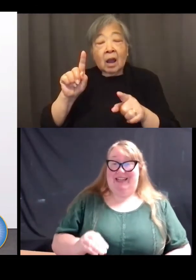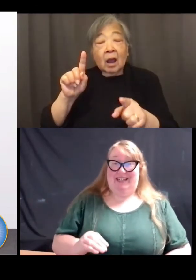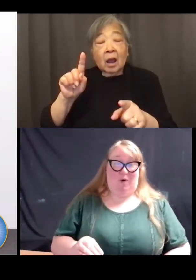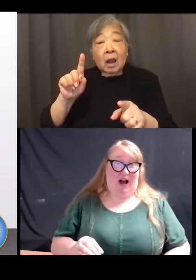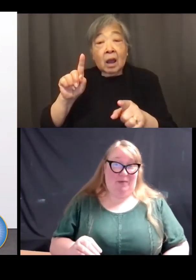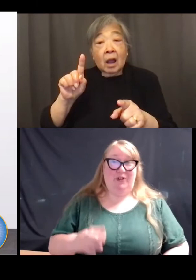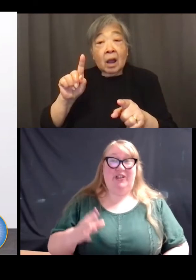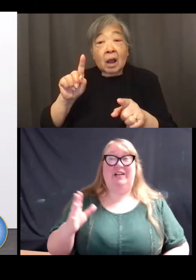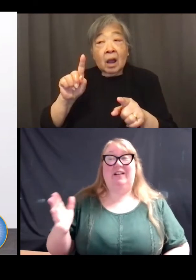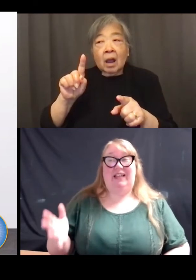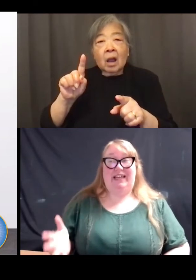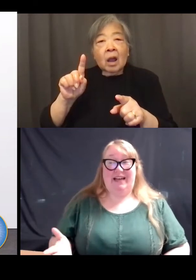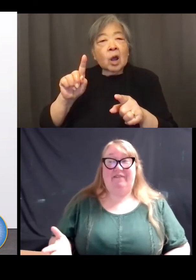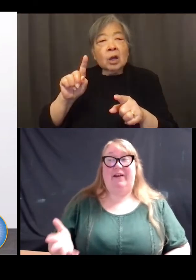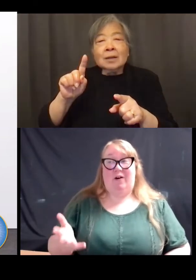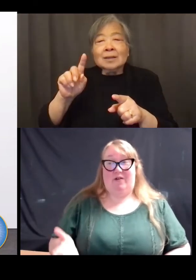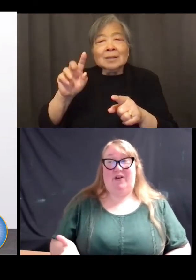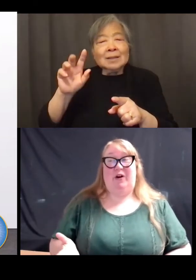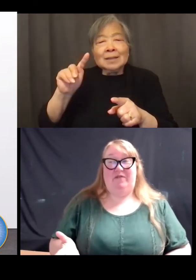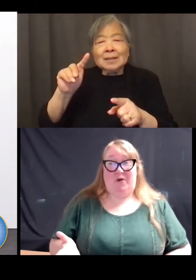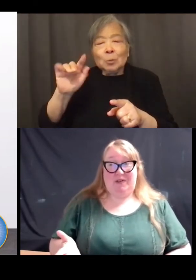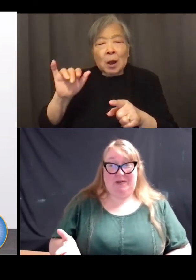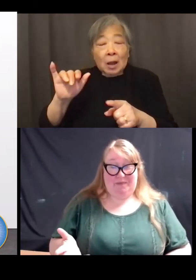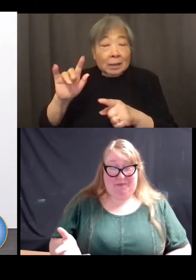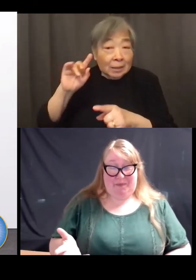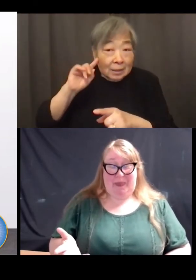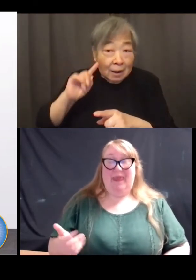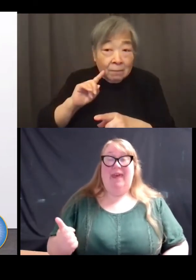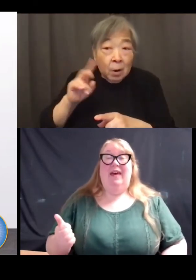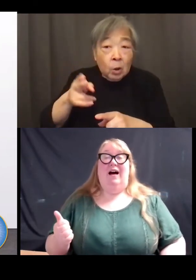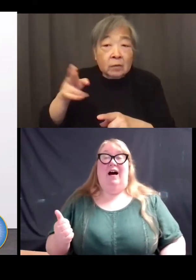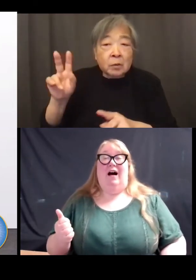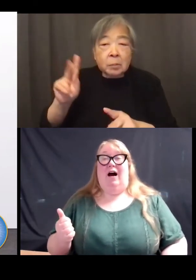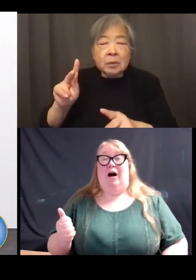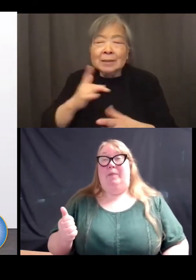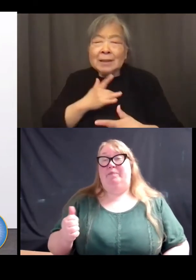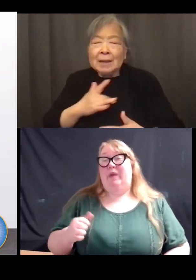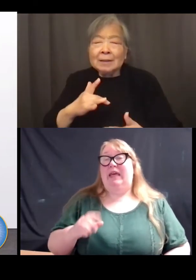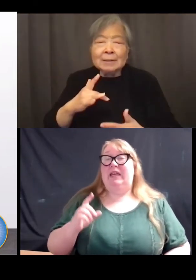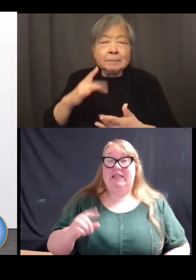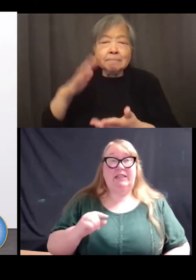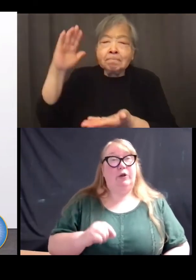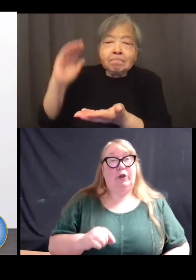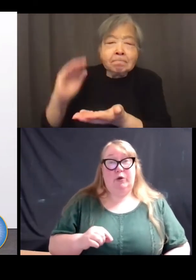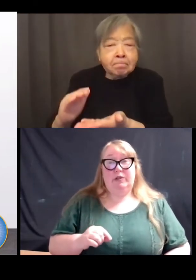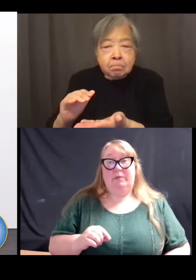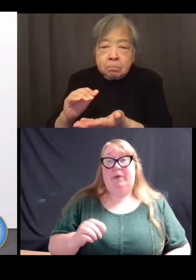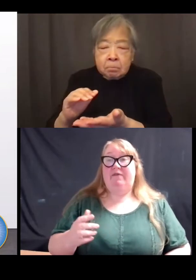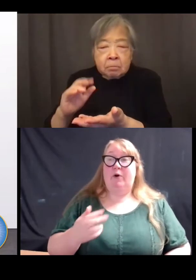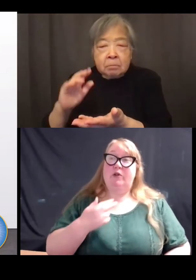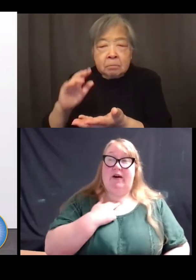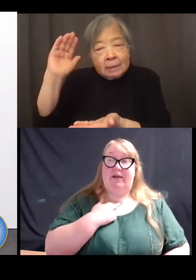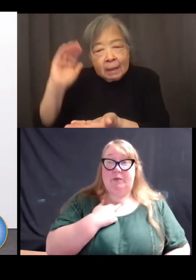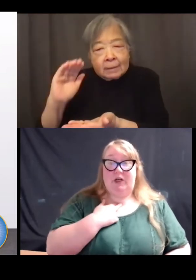TTY, particularly deaf and hard of hearing folks It is still used by folks who have speech